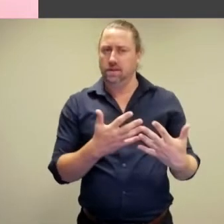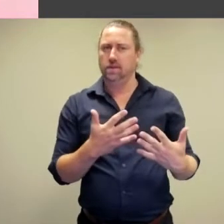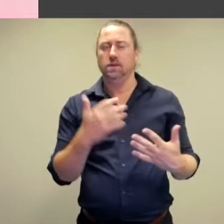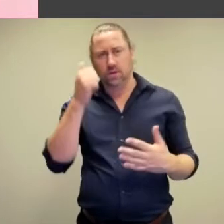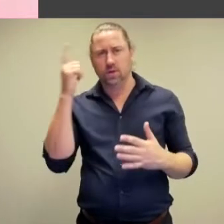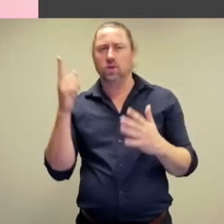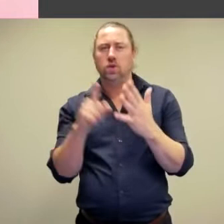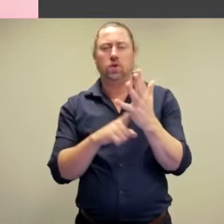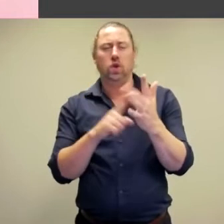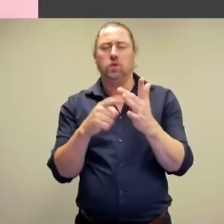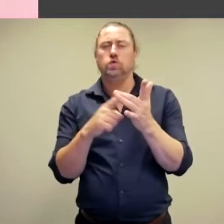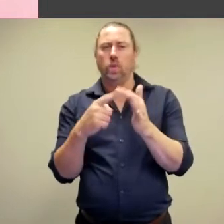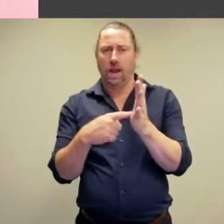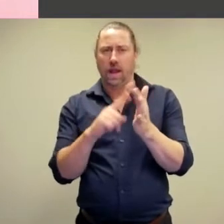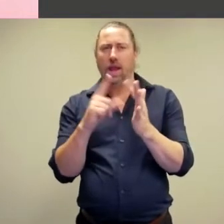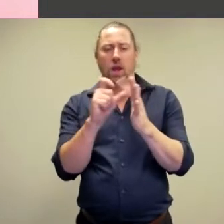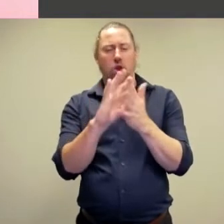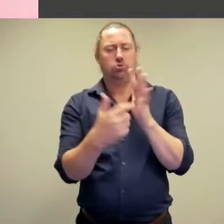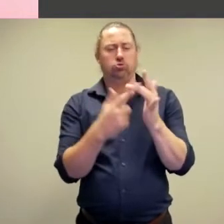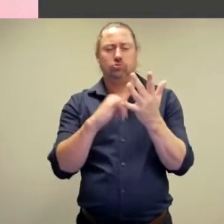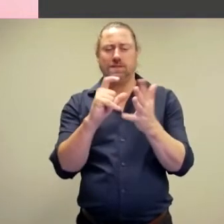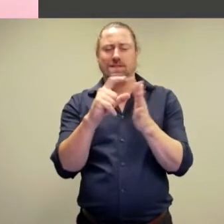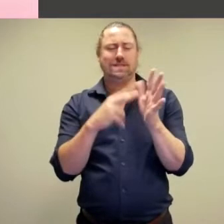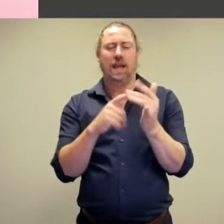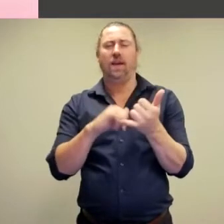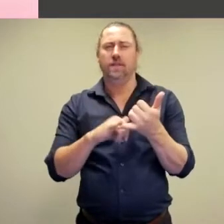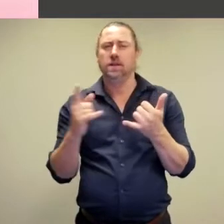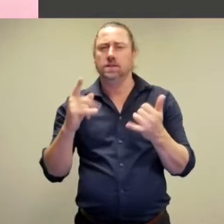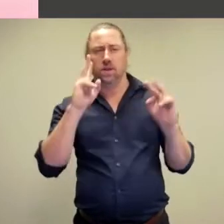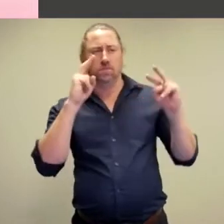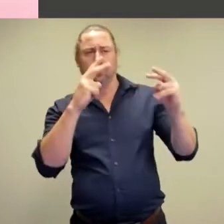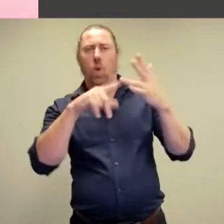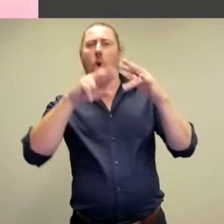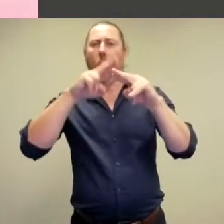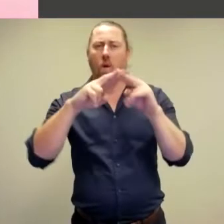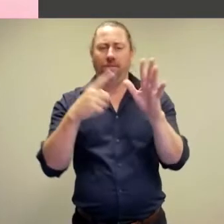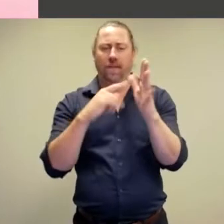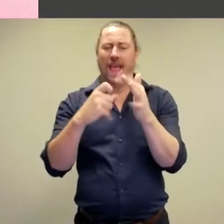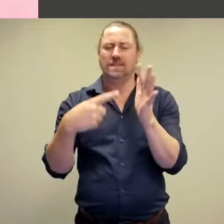Kristeva's theory of the abject